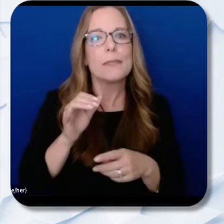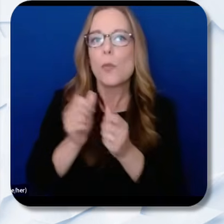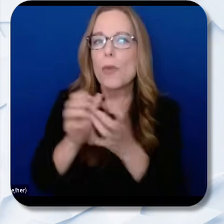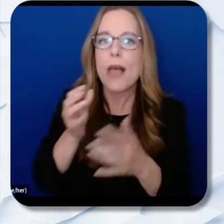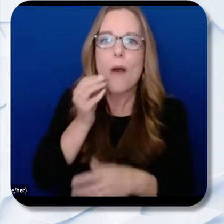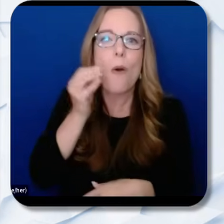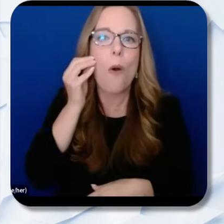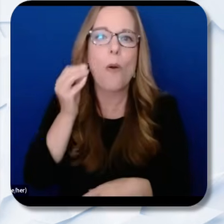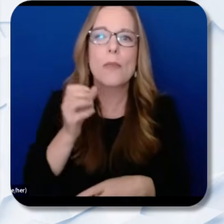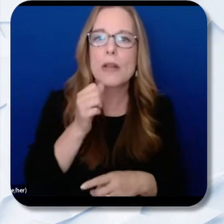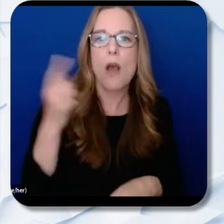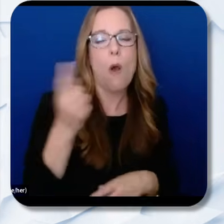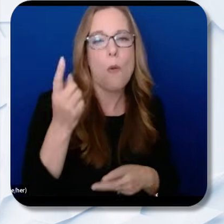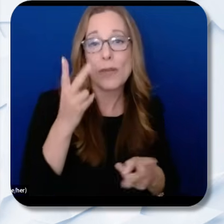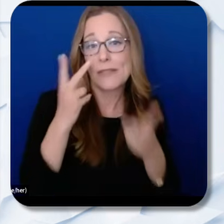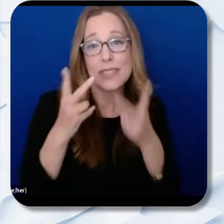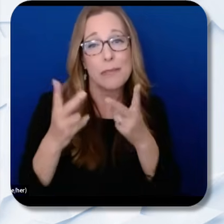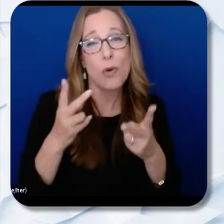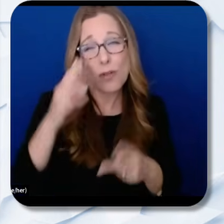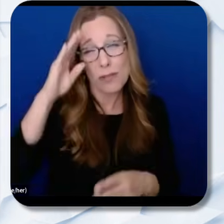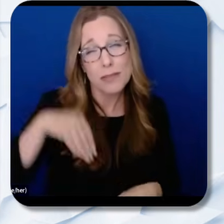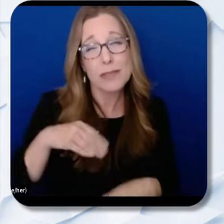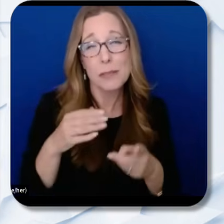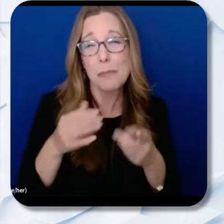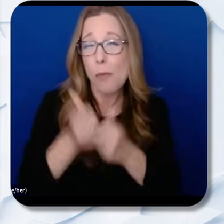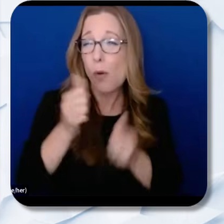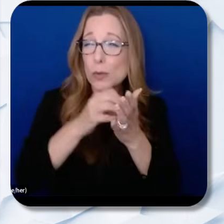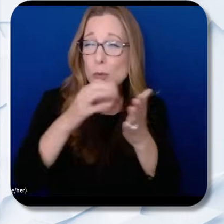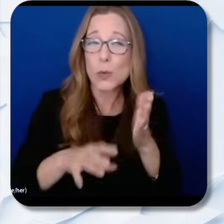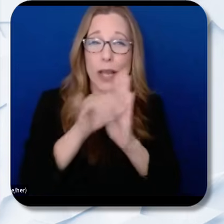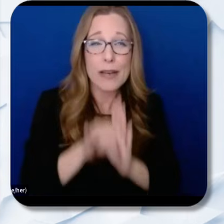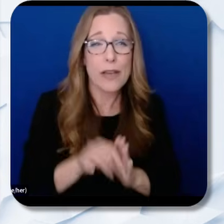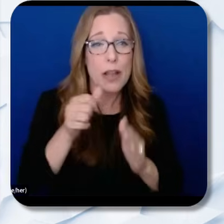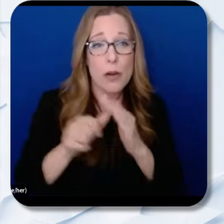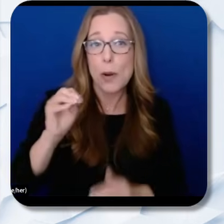with other families due to a loss in housing or uneconomic hardship.